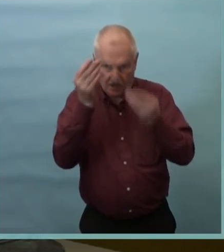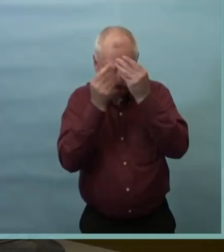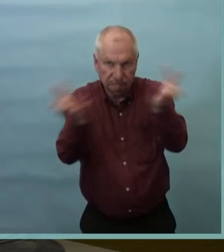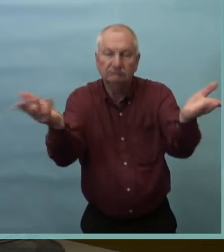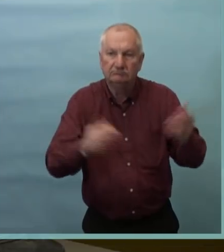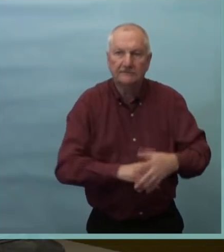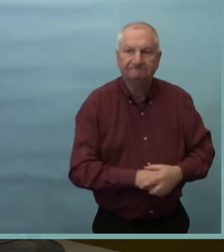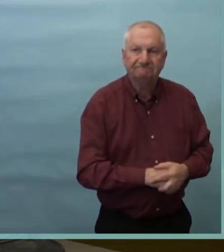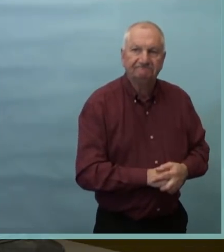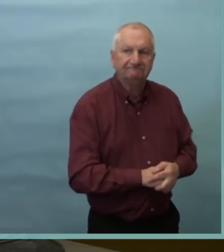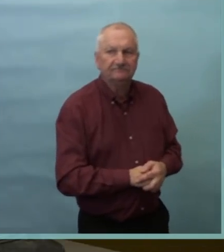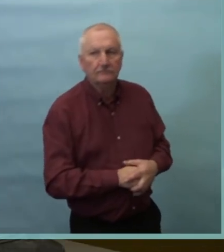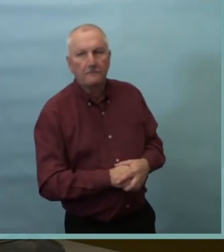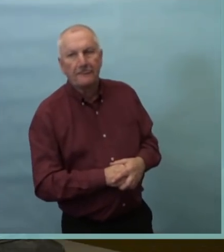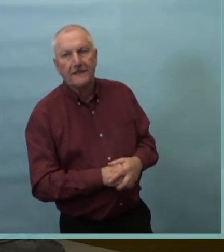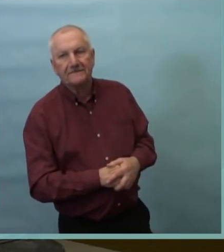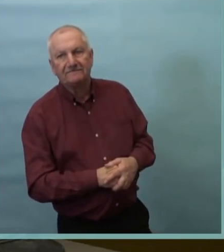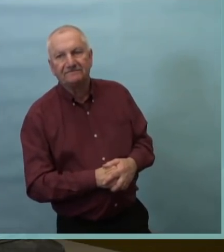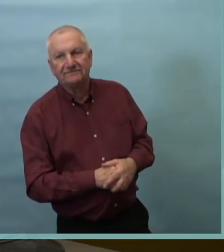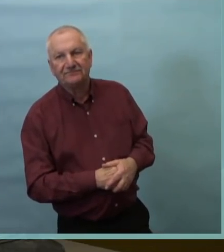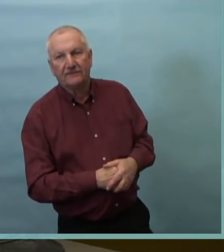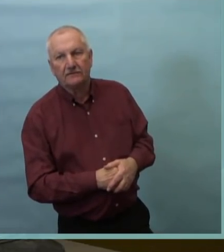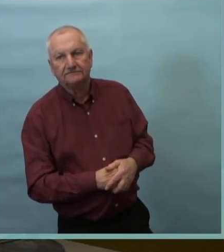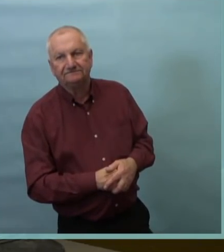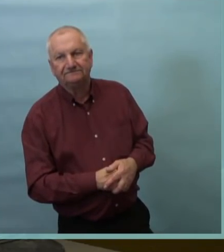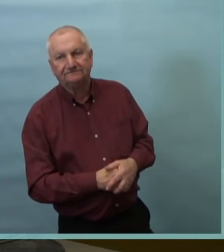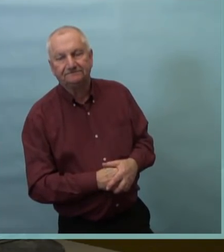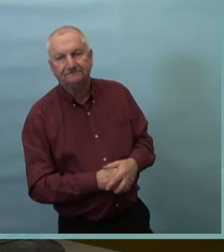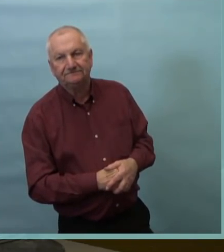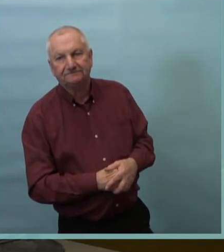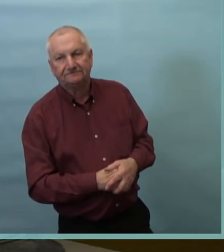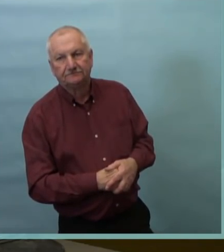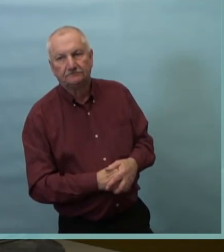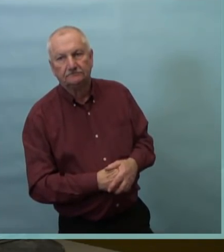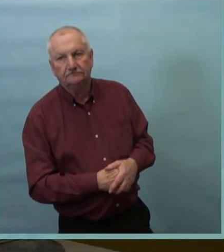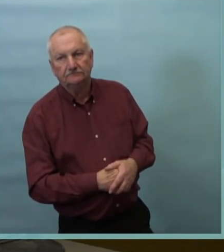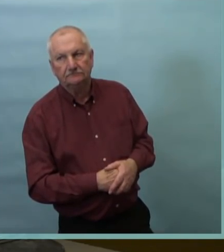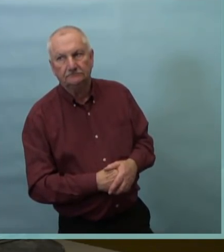said it's going to possibly quite quite similarly follow Saskatchewan are we